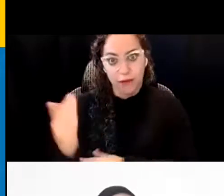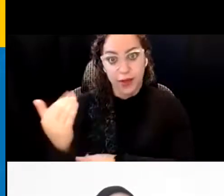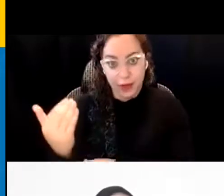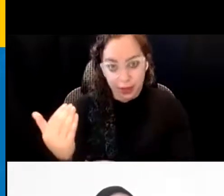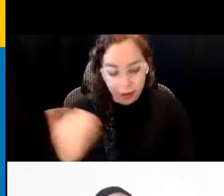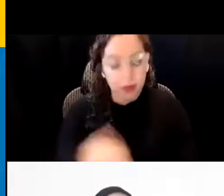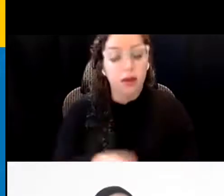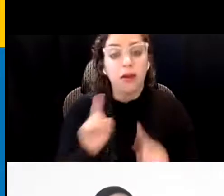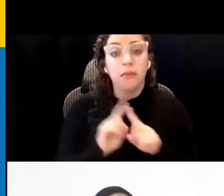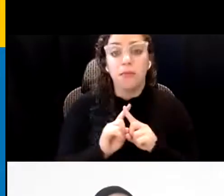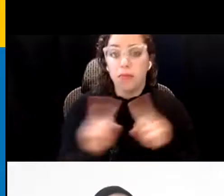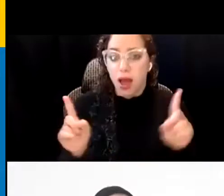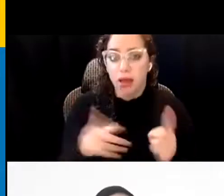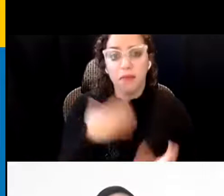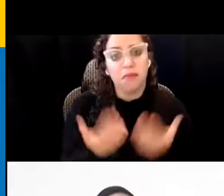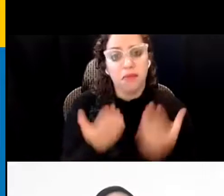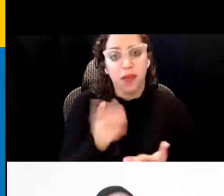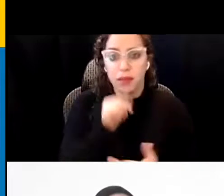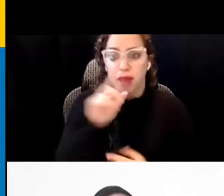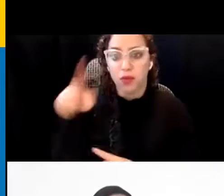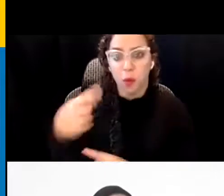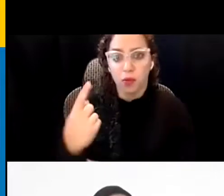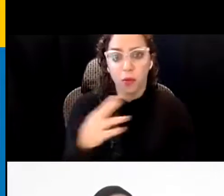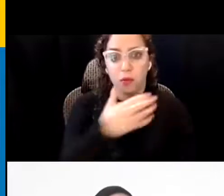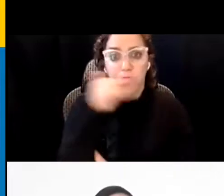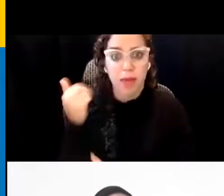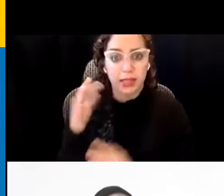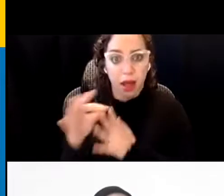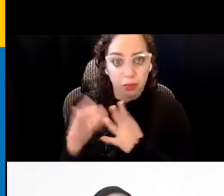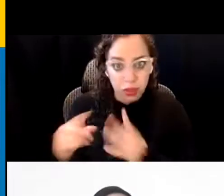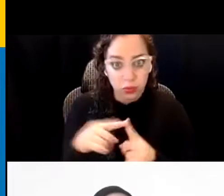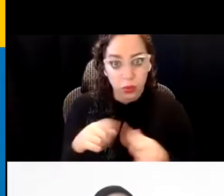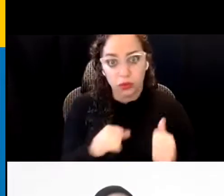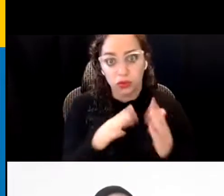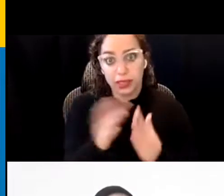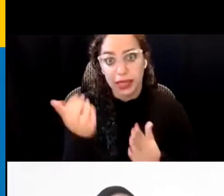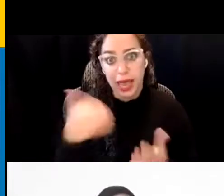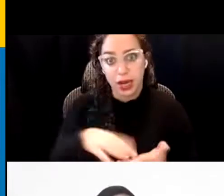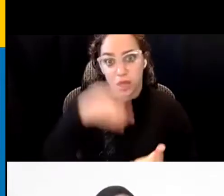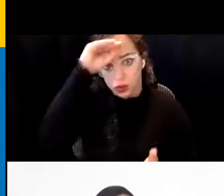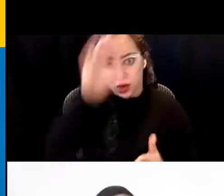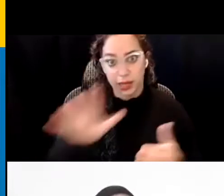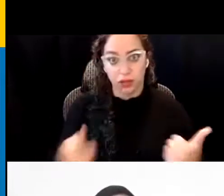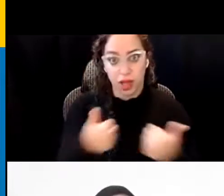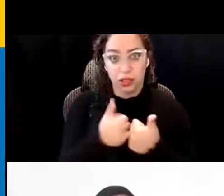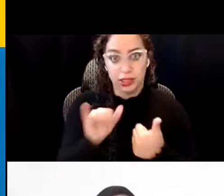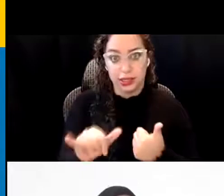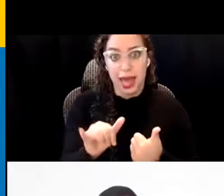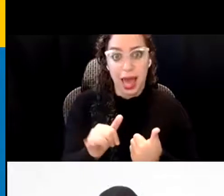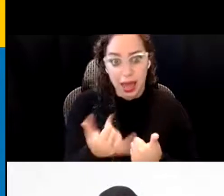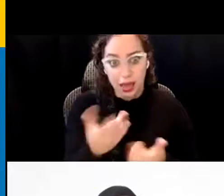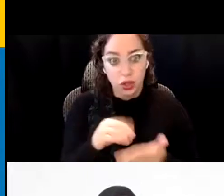However, it may not be the only or the best option to address any learning challenges that students may have experienced during the pandemic.